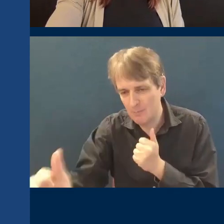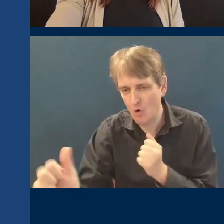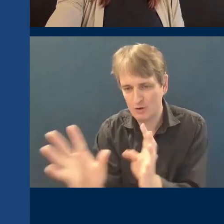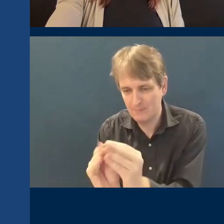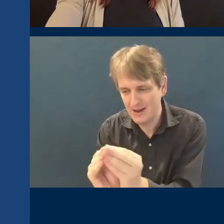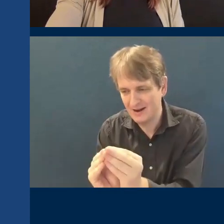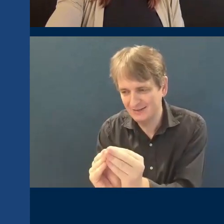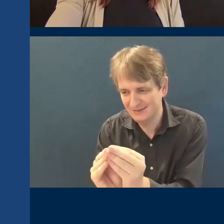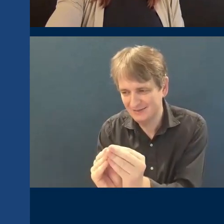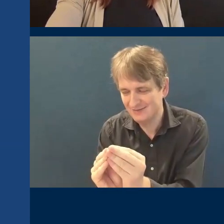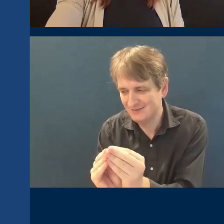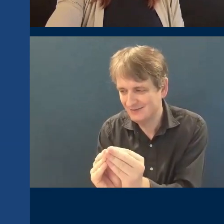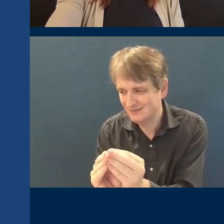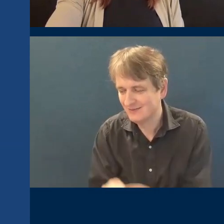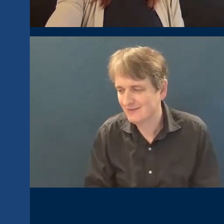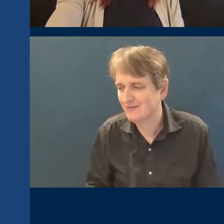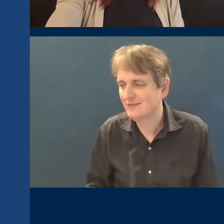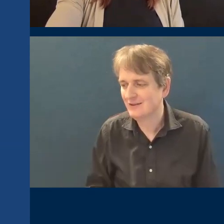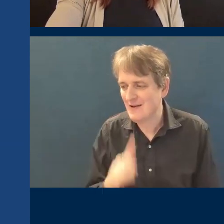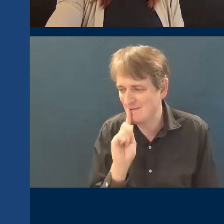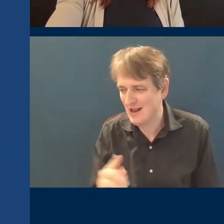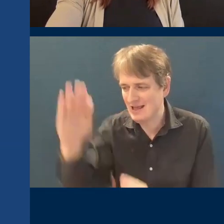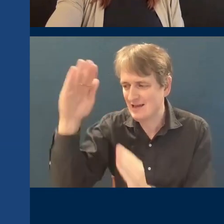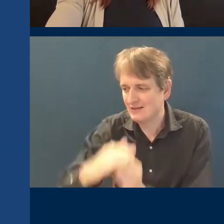and you have a lot of distance meetings.